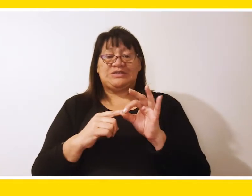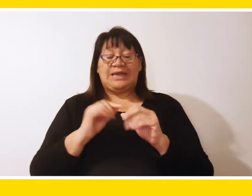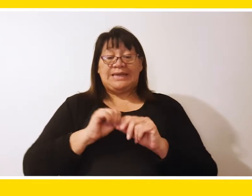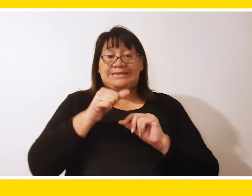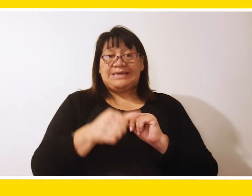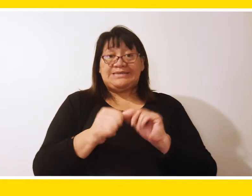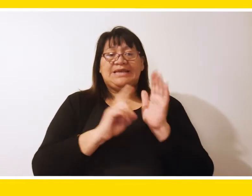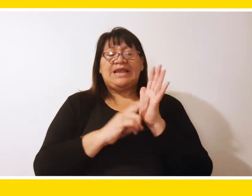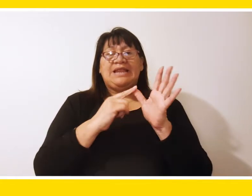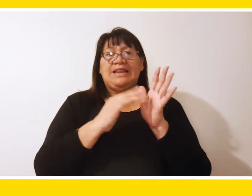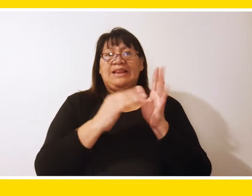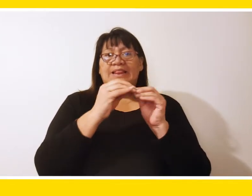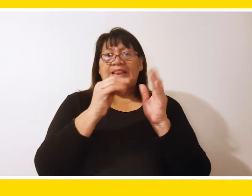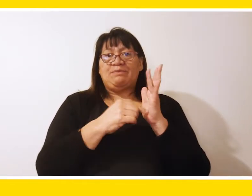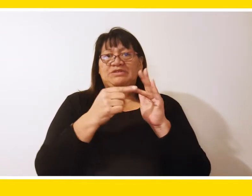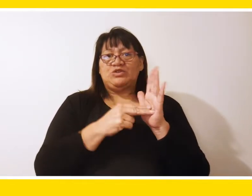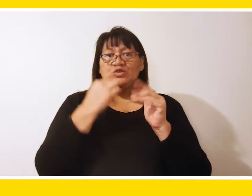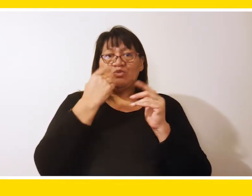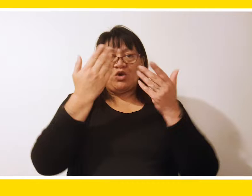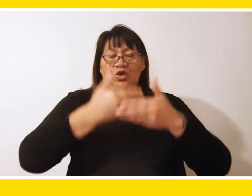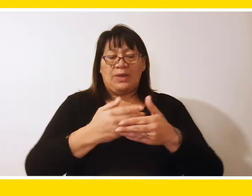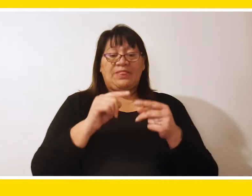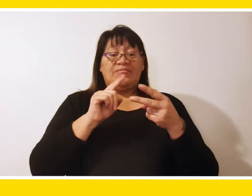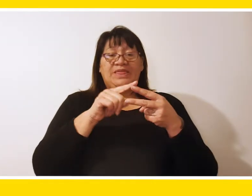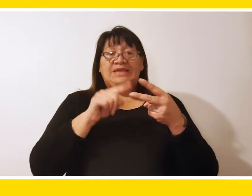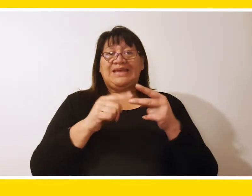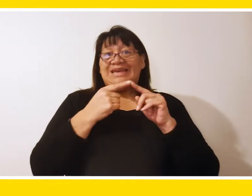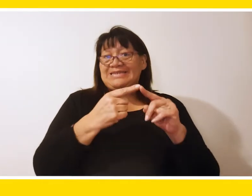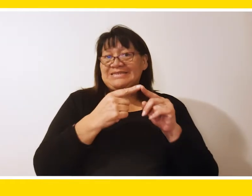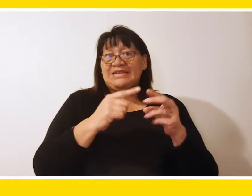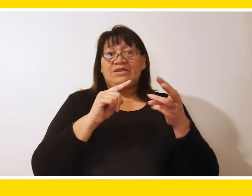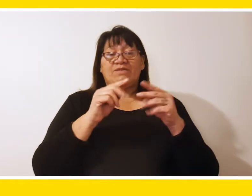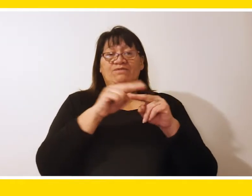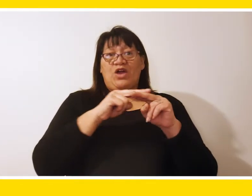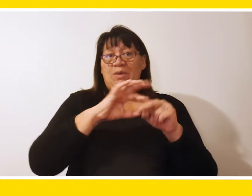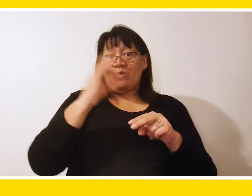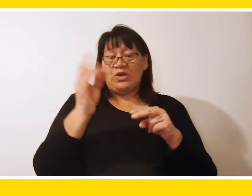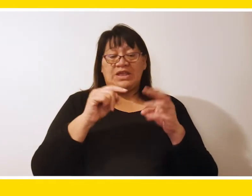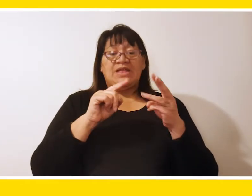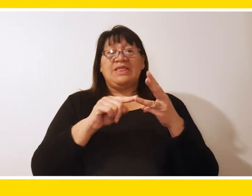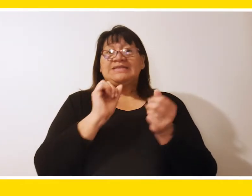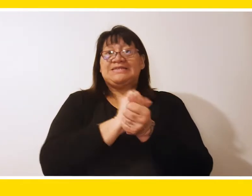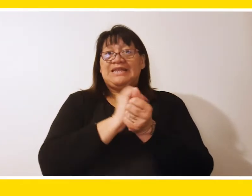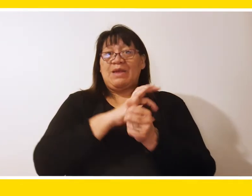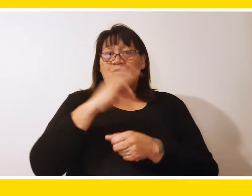Next up is Lambton Ward tomorrow evening, followed by Eastern on Friday morning, and the Onslow-Western on Saturday morning.